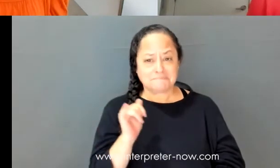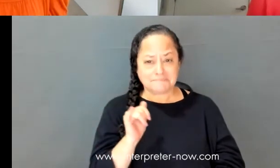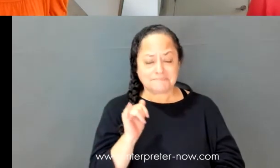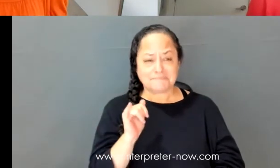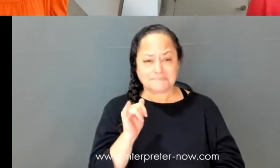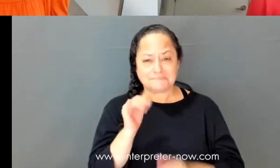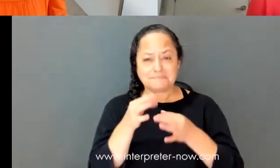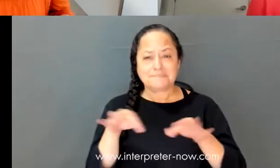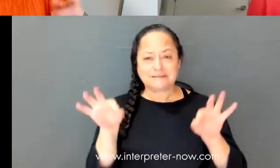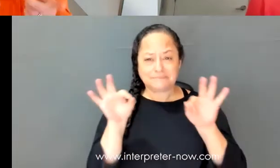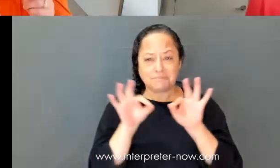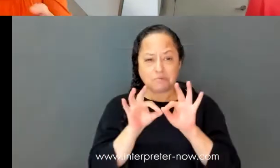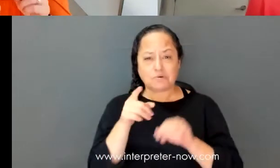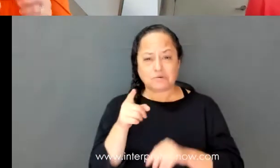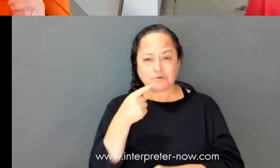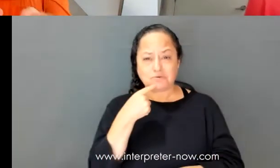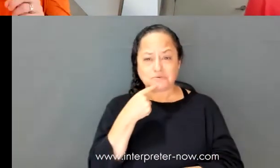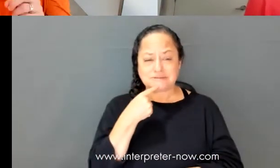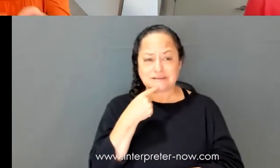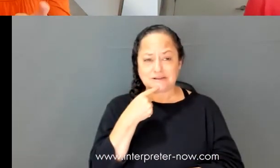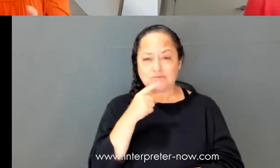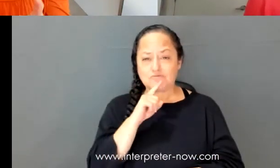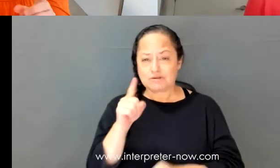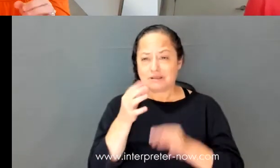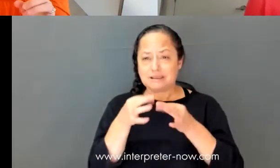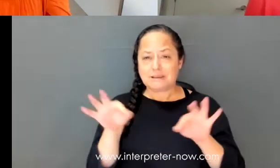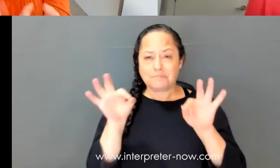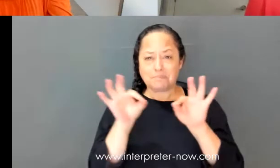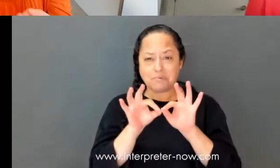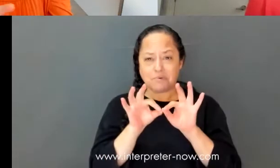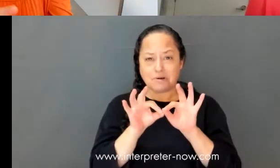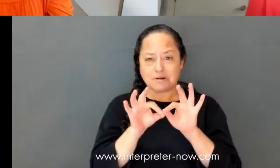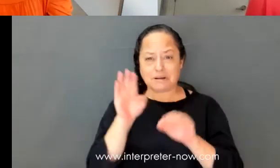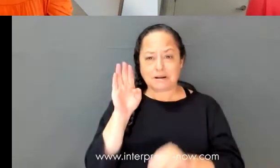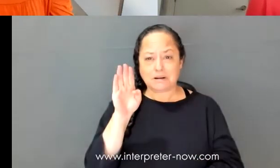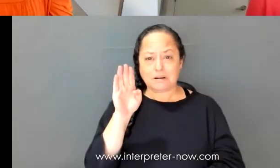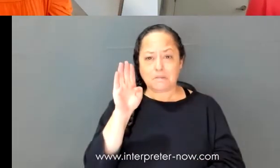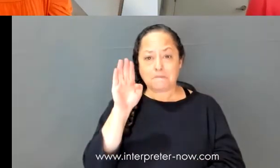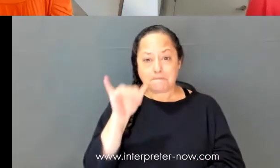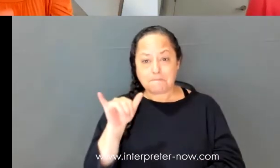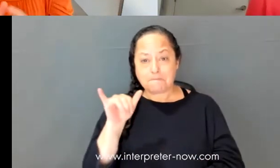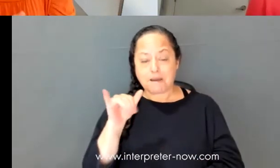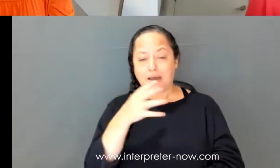What you said is important, really important. I'm just going to call it out. It's by and for communities of color.